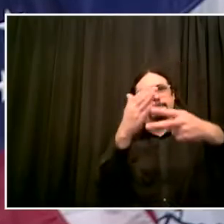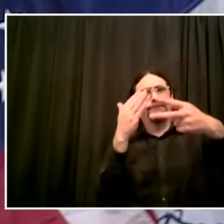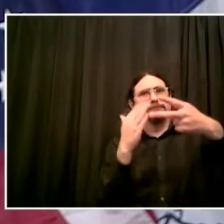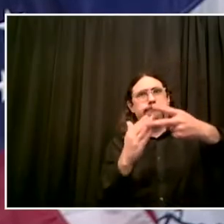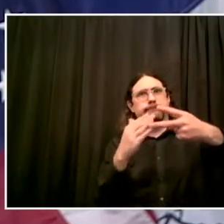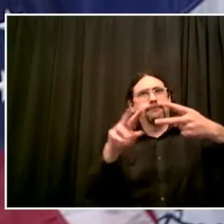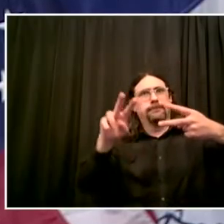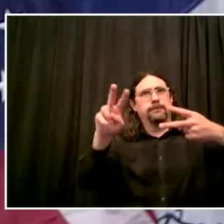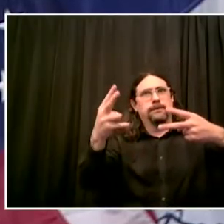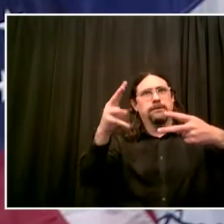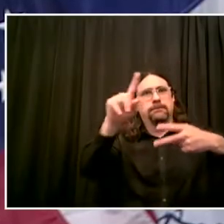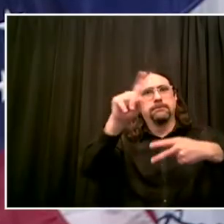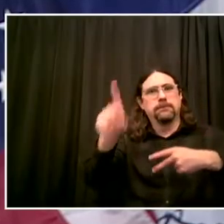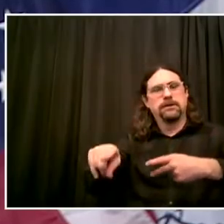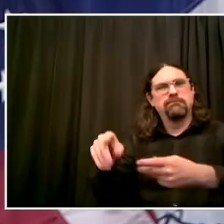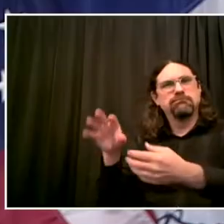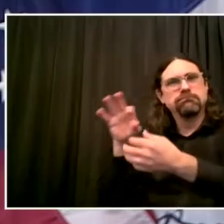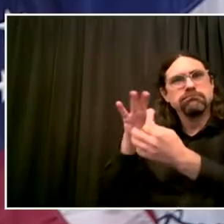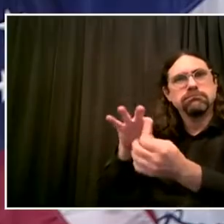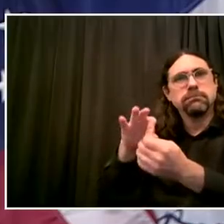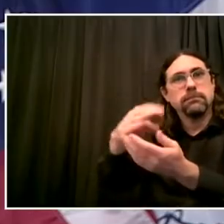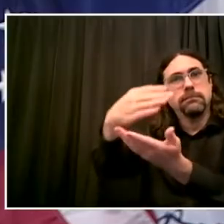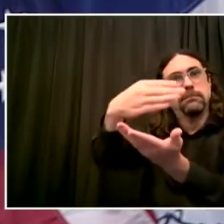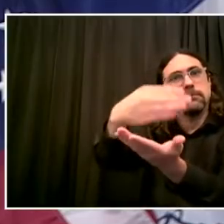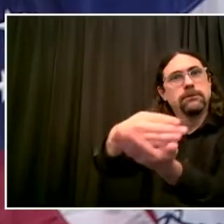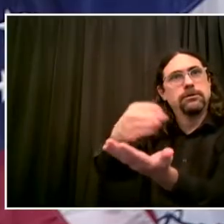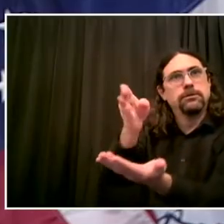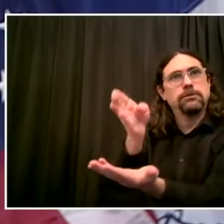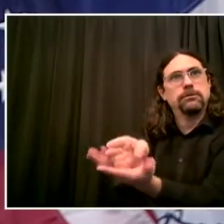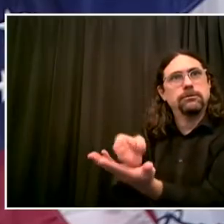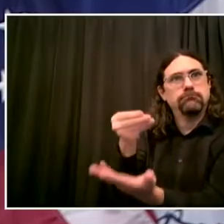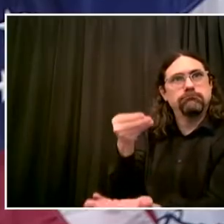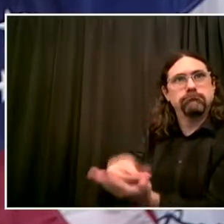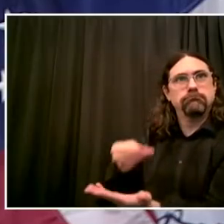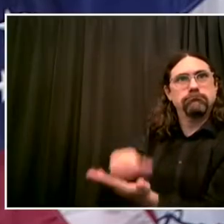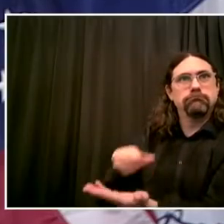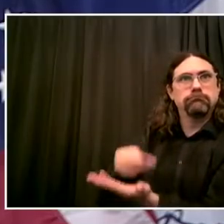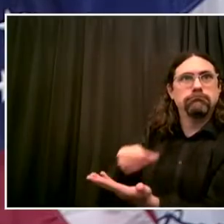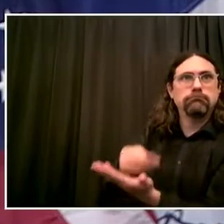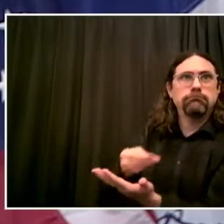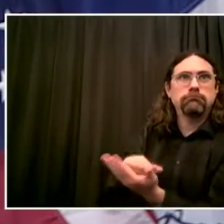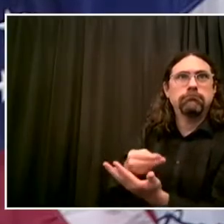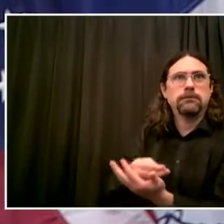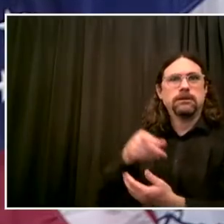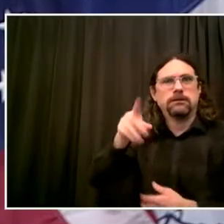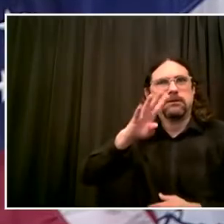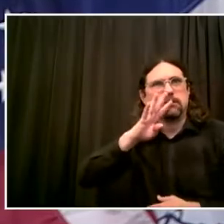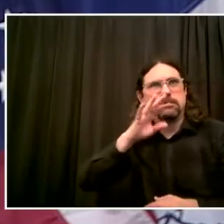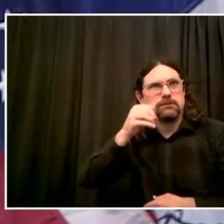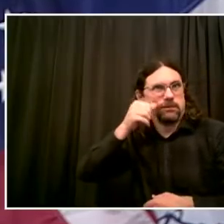BE PLANNING ON? AND MY SECOND QUESTION IS AUBOT THE BUDGET DAN AWHT U YO